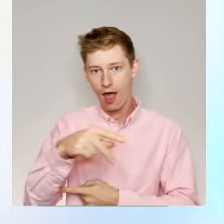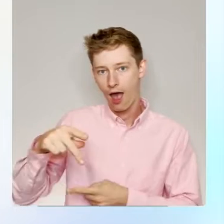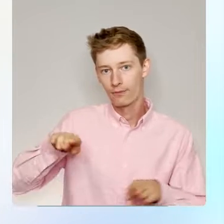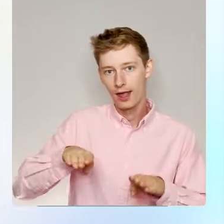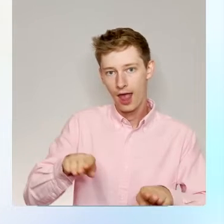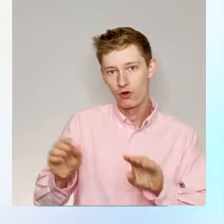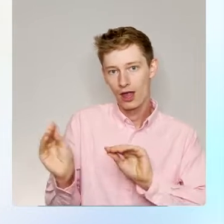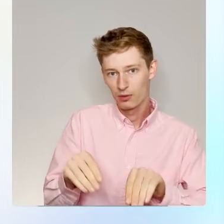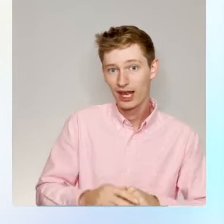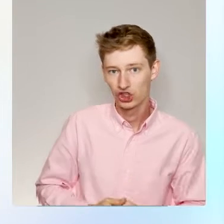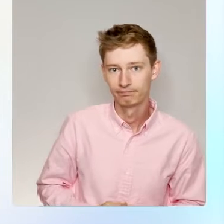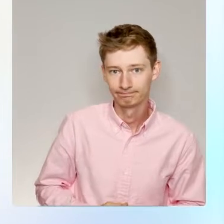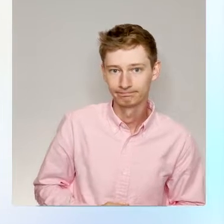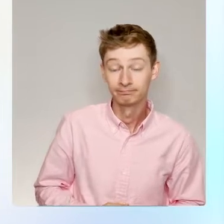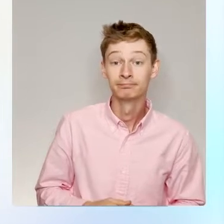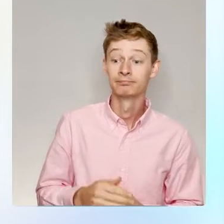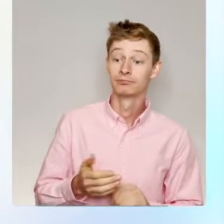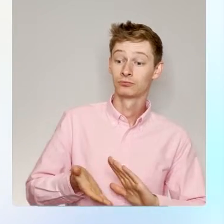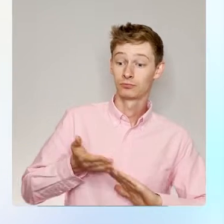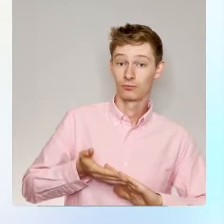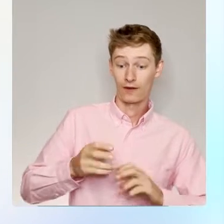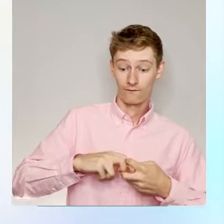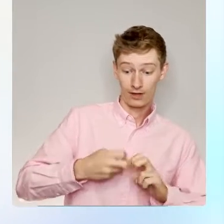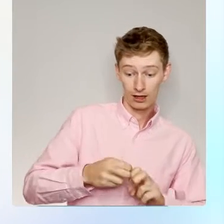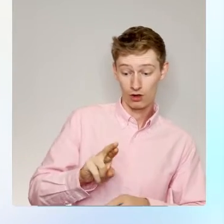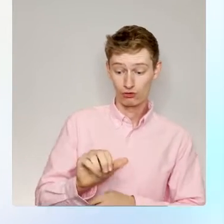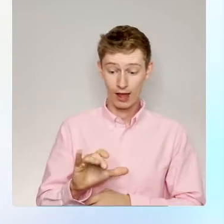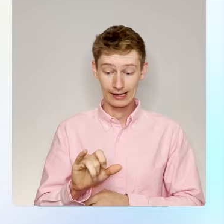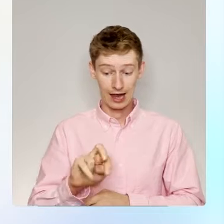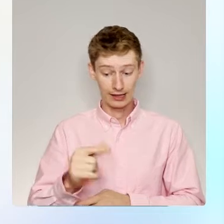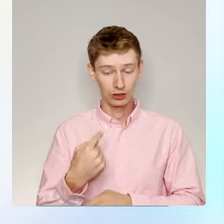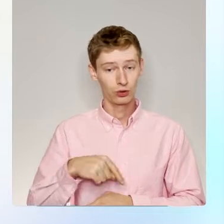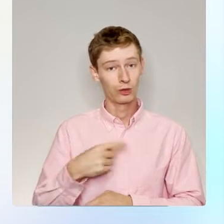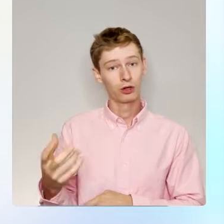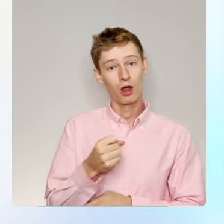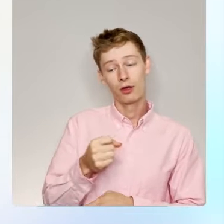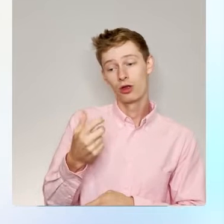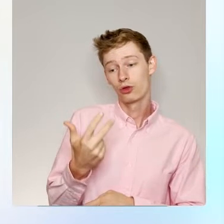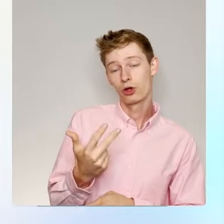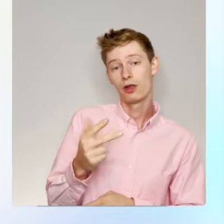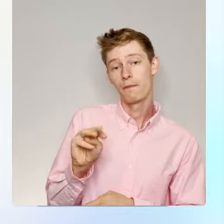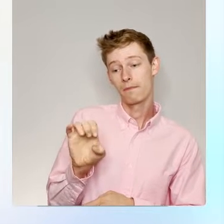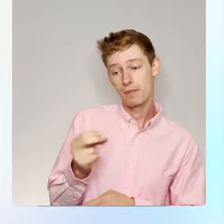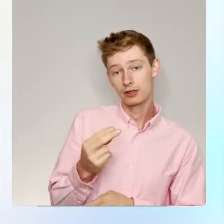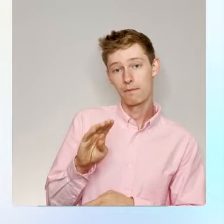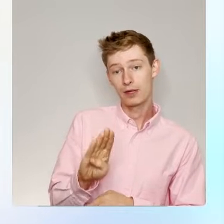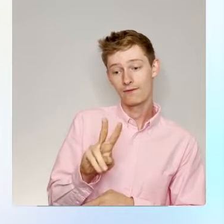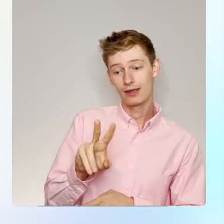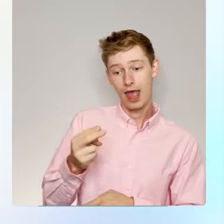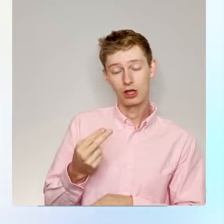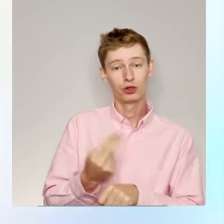which implements a bounding volume hierarchy on three meshes and gives us fast collisions and raycasts, and then we wrote our own layer on top of that